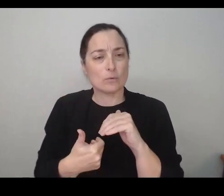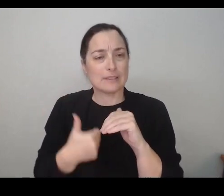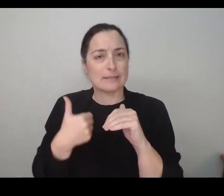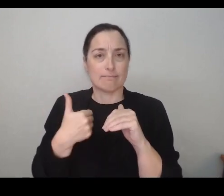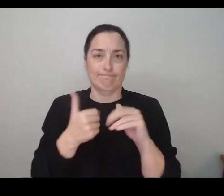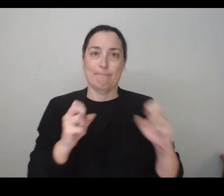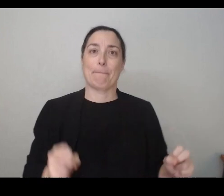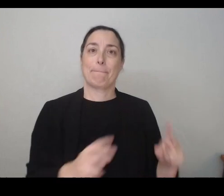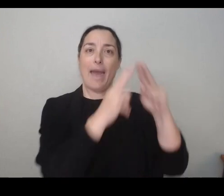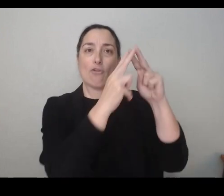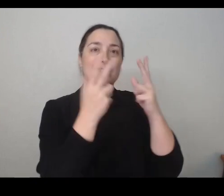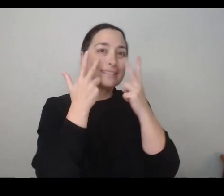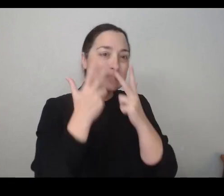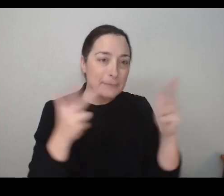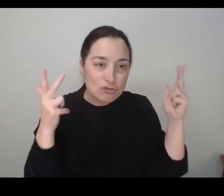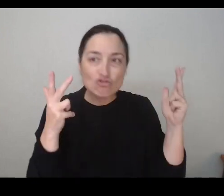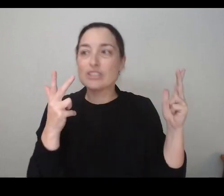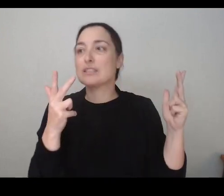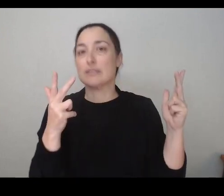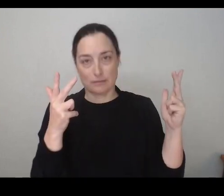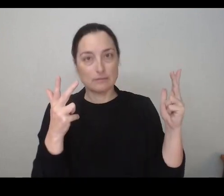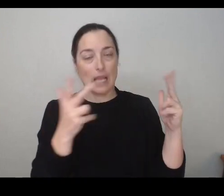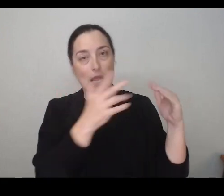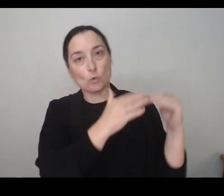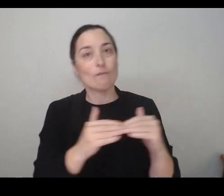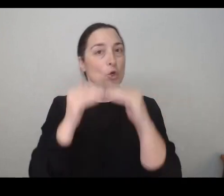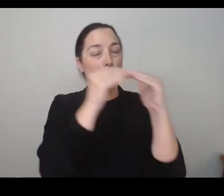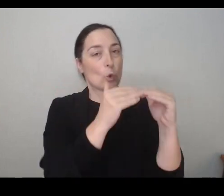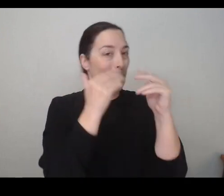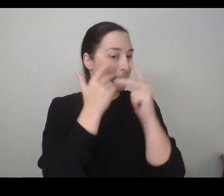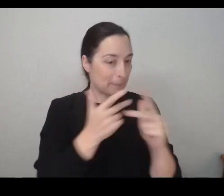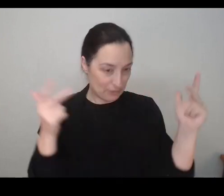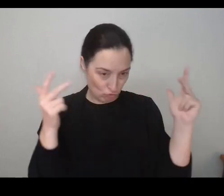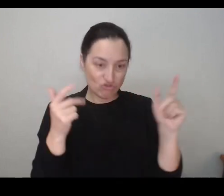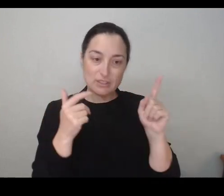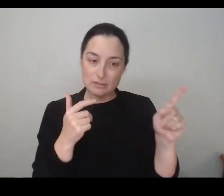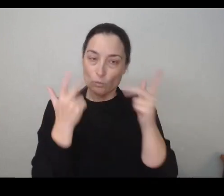or universal exhibition. So they were showing people from elsewhere